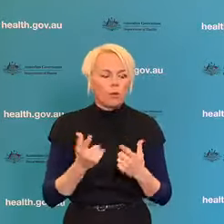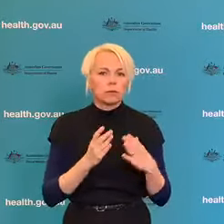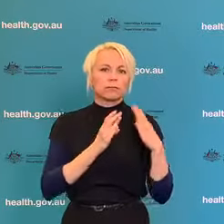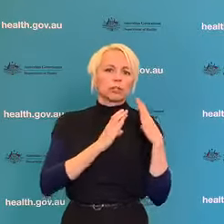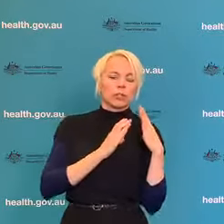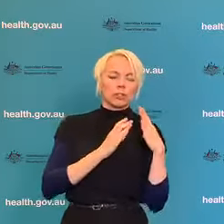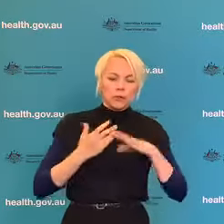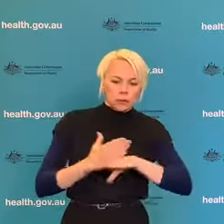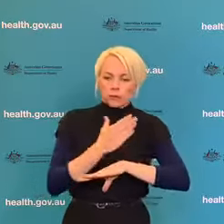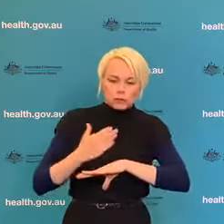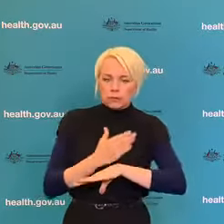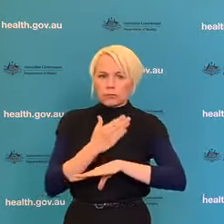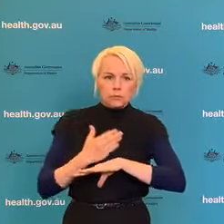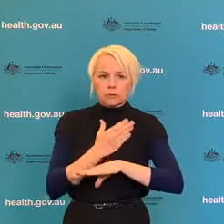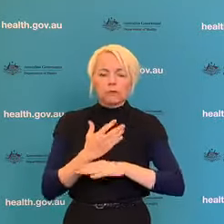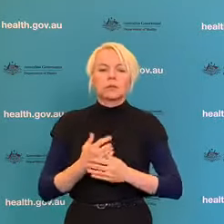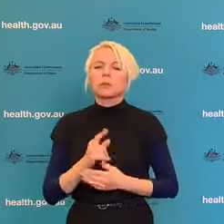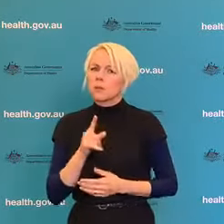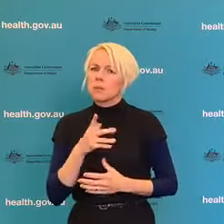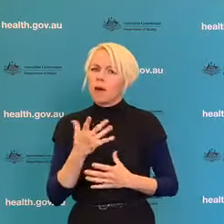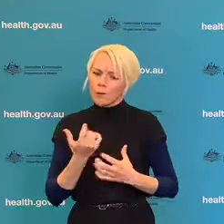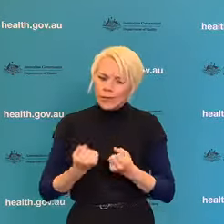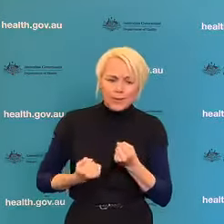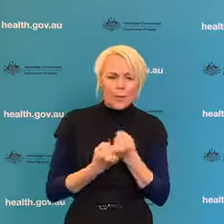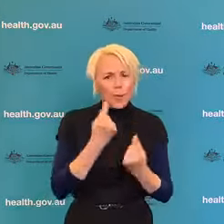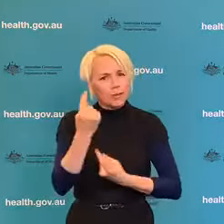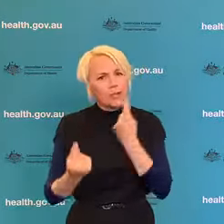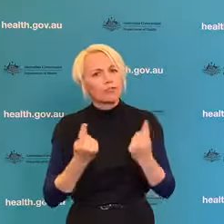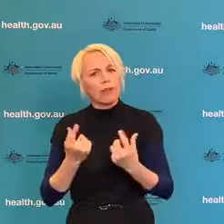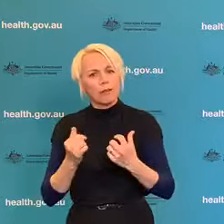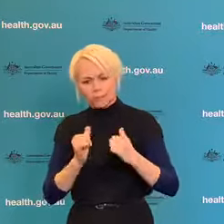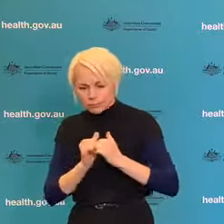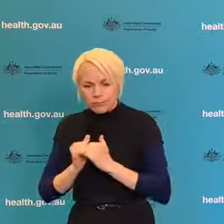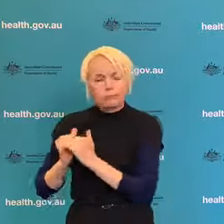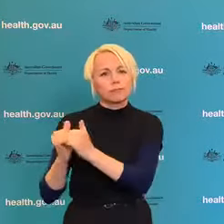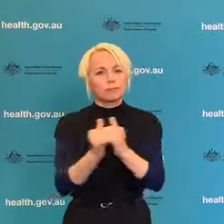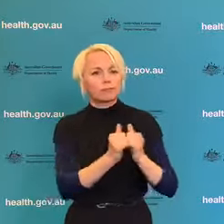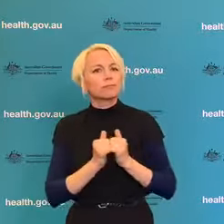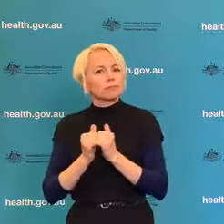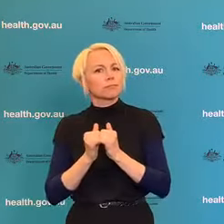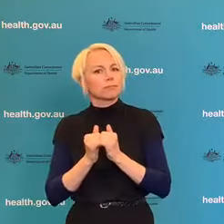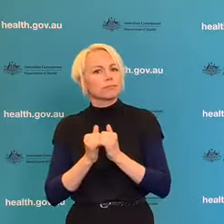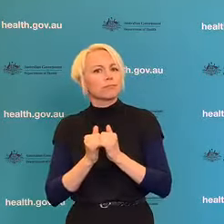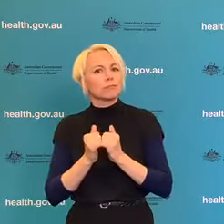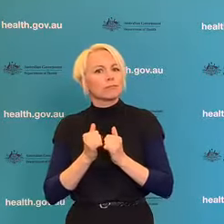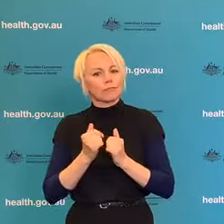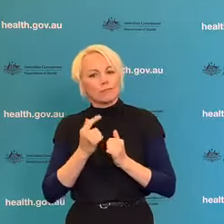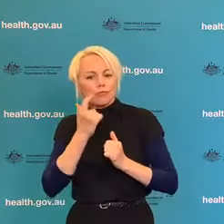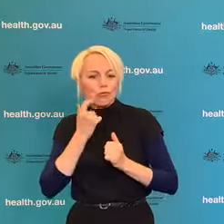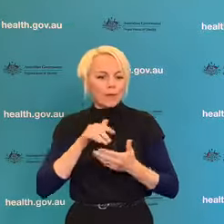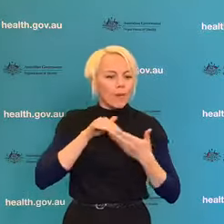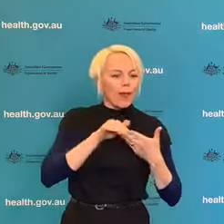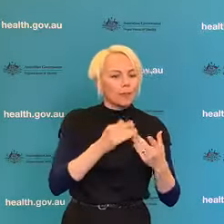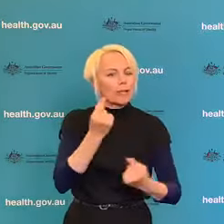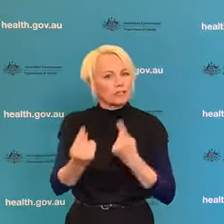work together to try to support each other so that we can minimise the impact on the individuals and on the system.